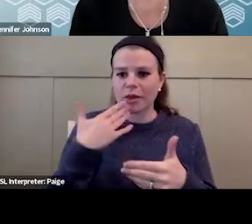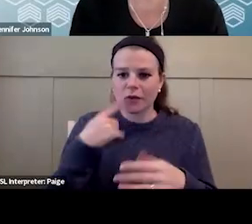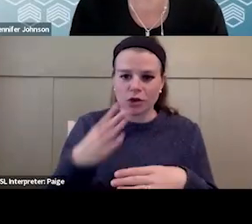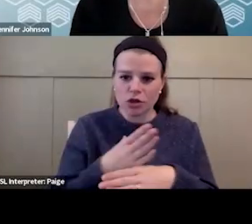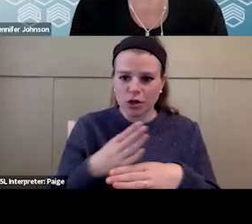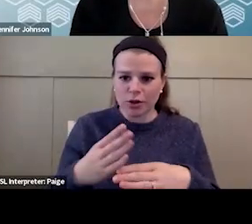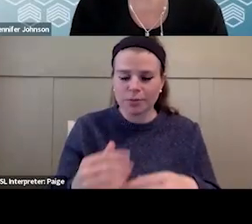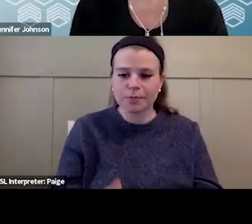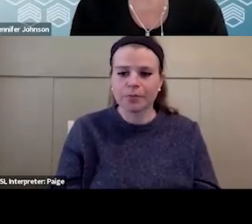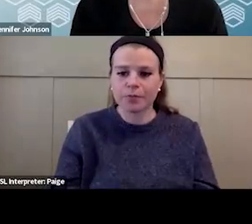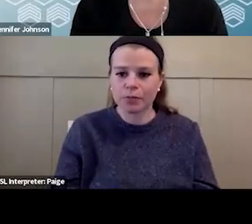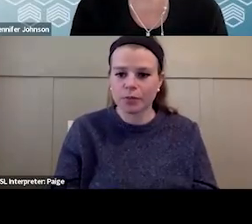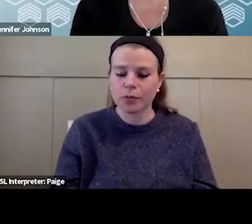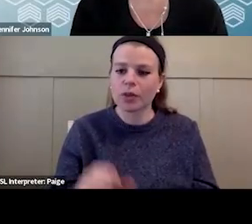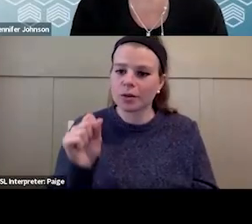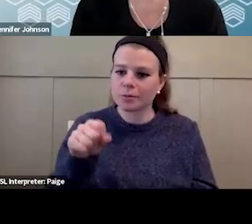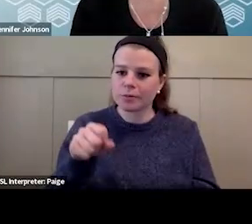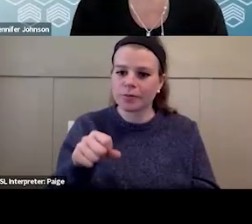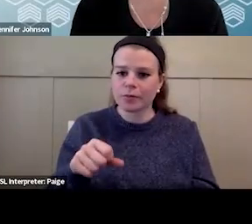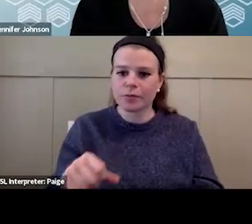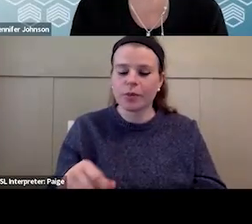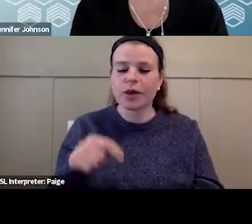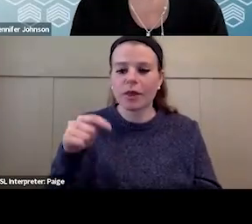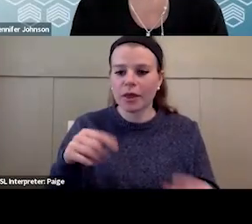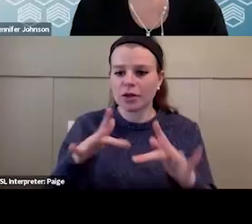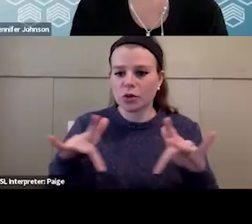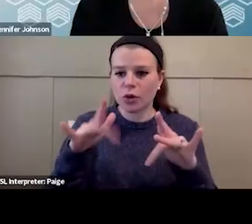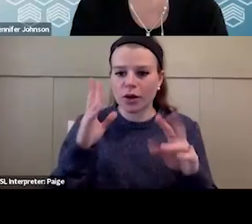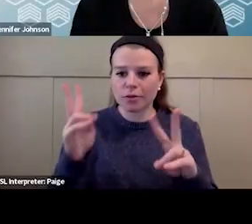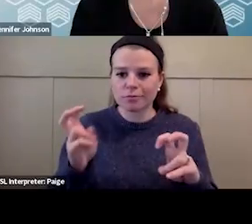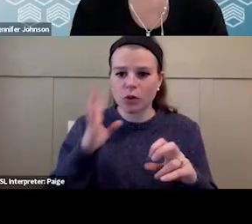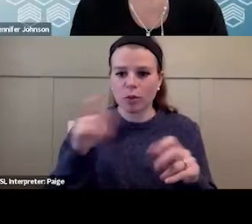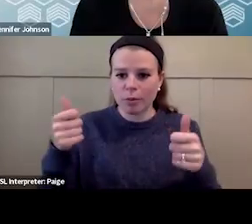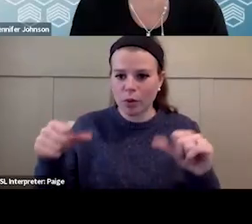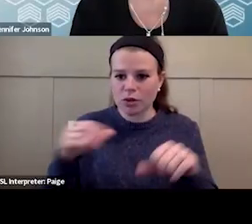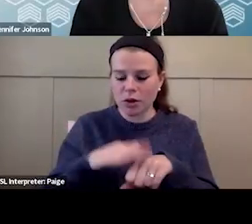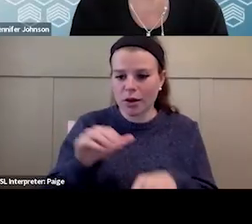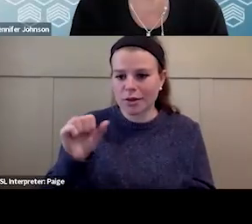Um, and, uh, yeah, this, this recording will be posted on SAMHSA's YouTube channel.